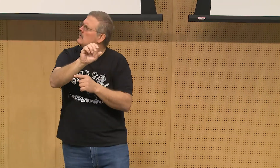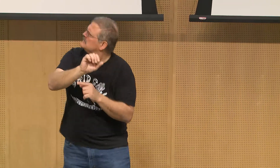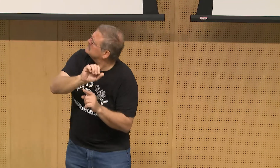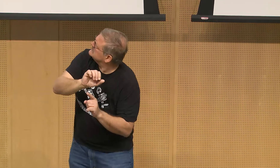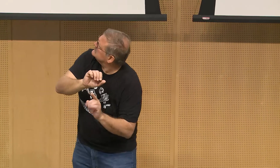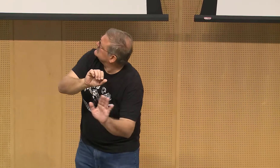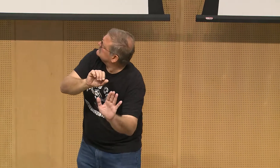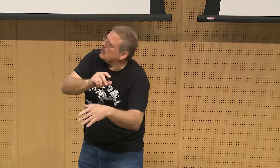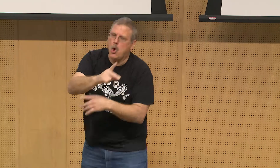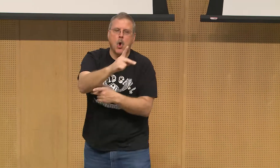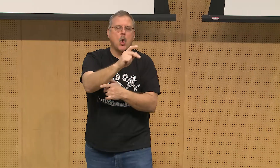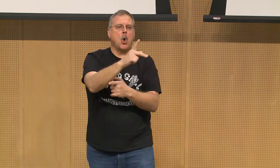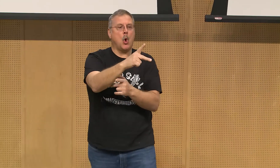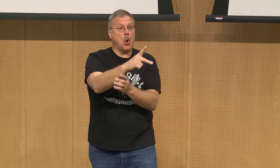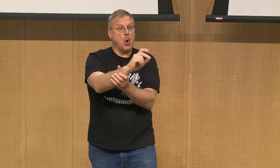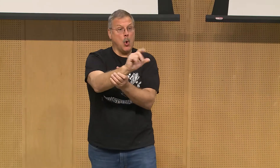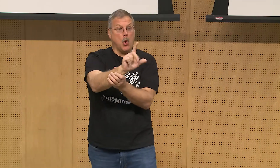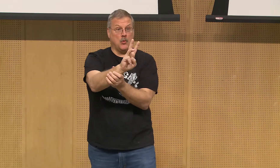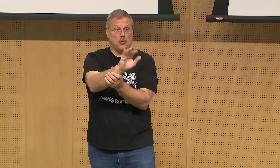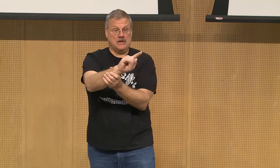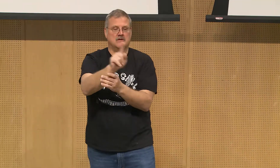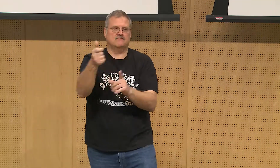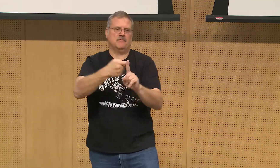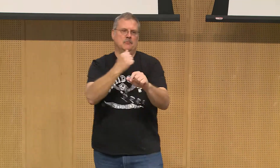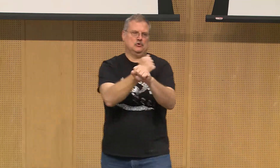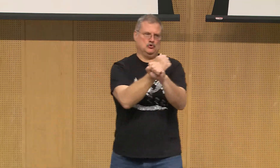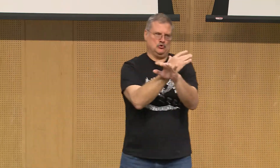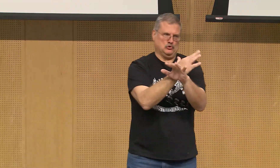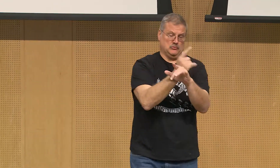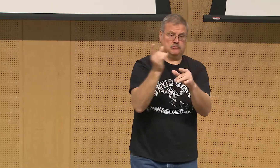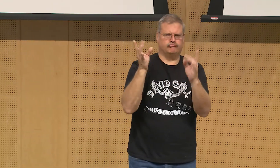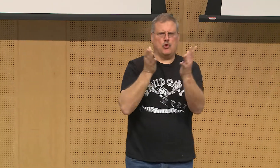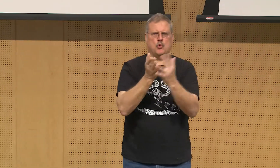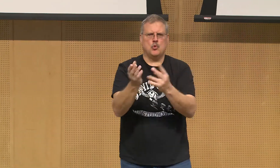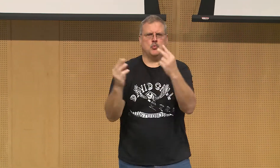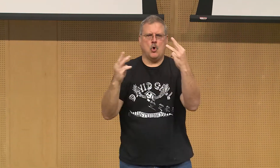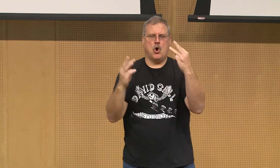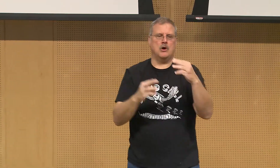Kathe Kollwitz, she's from Germany,